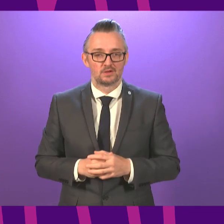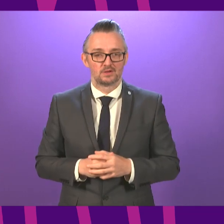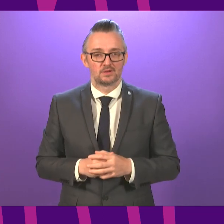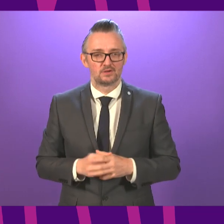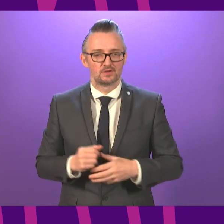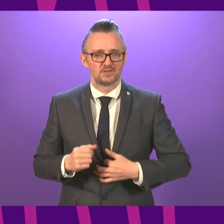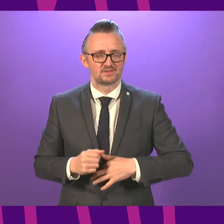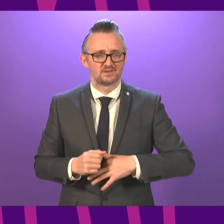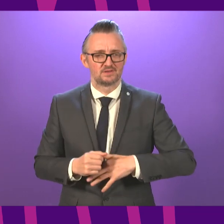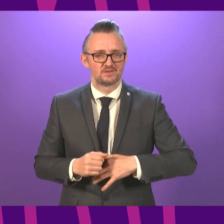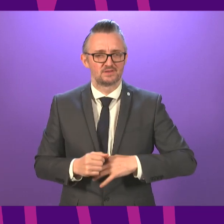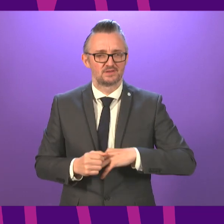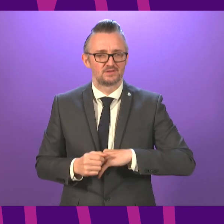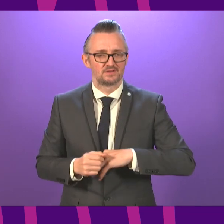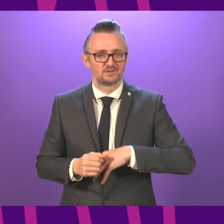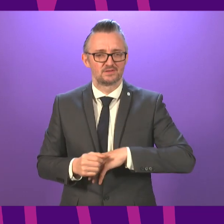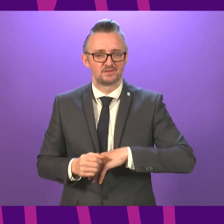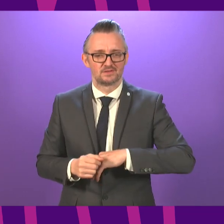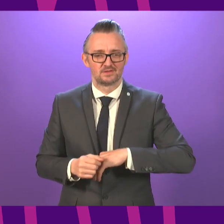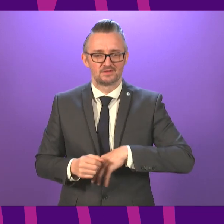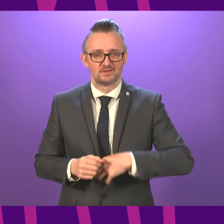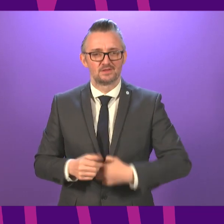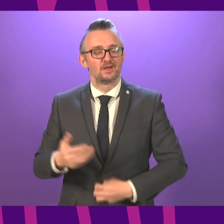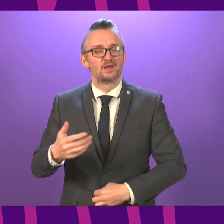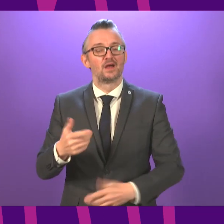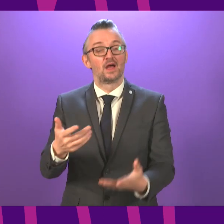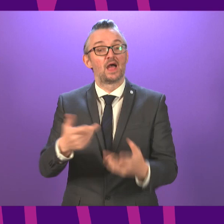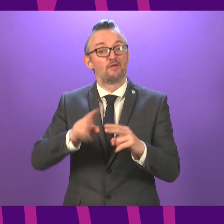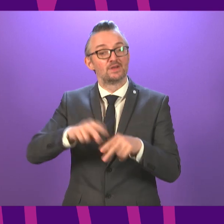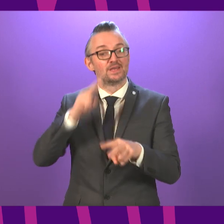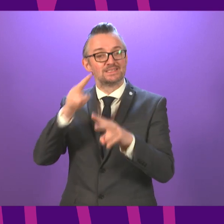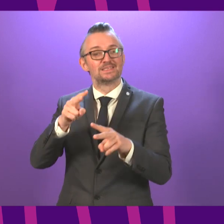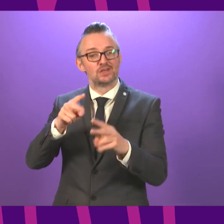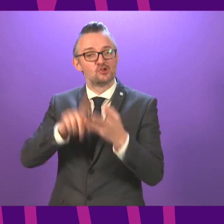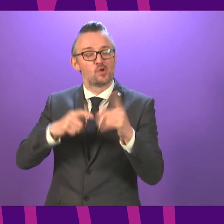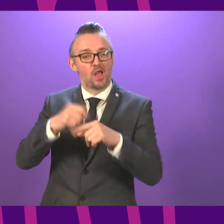Regardless of whether we see a UK Government very, very bad no deal, or a UK Government very,